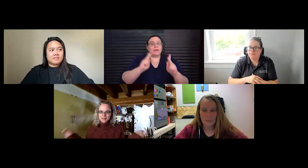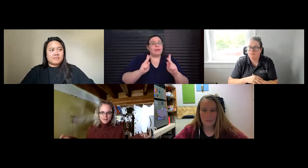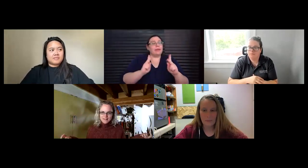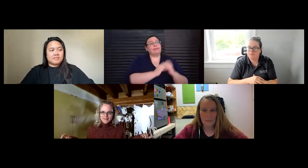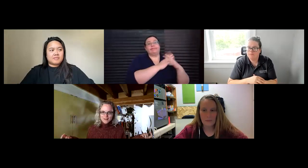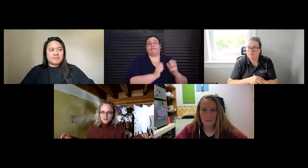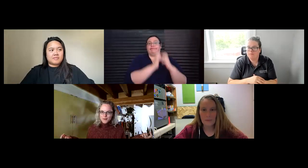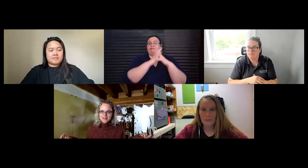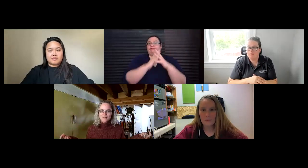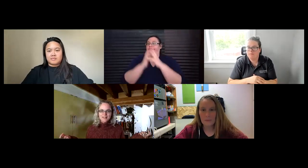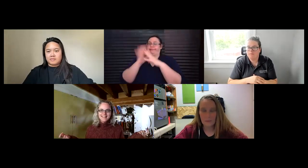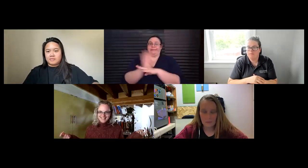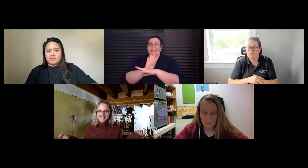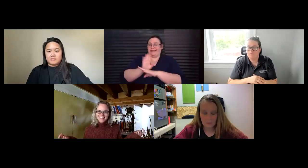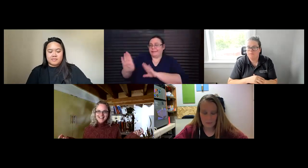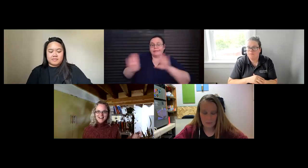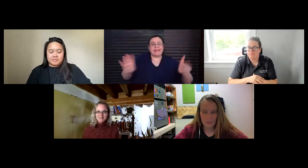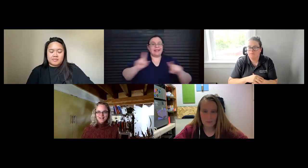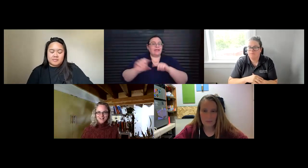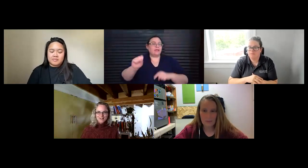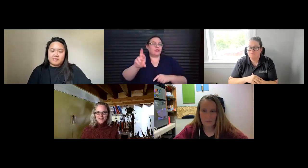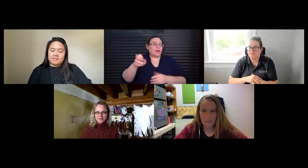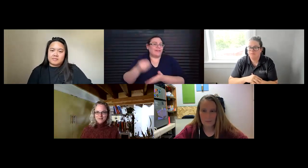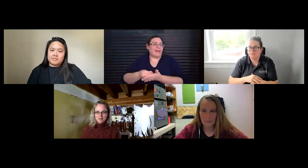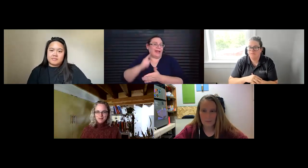different sources of funding.